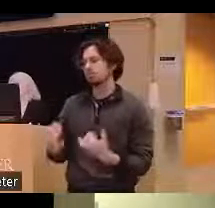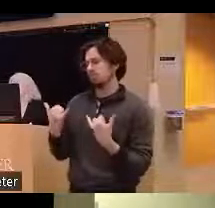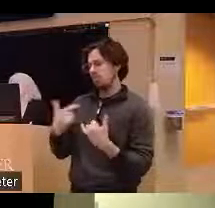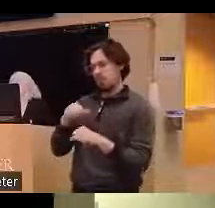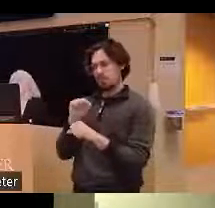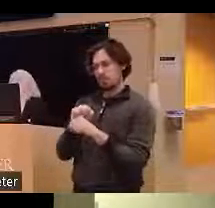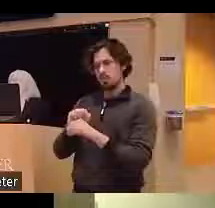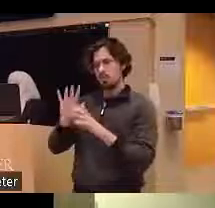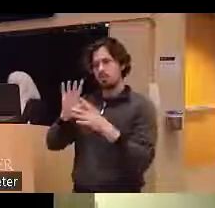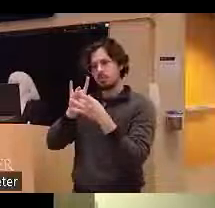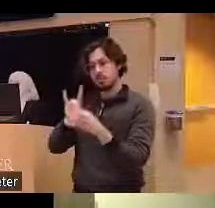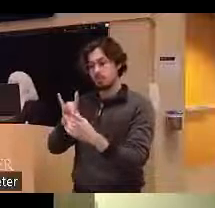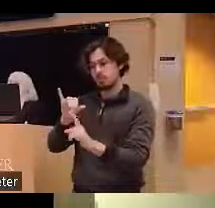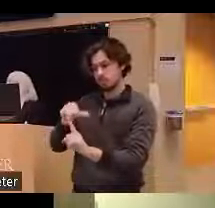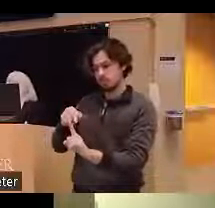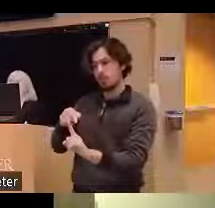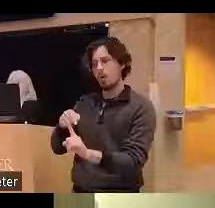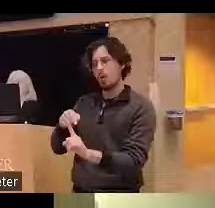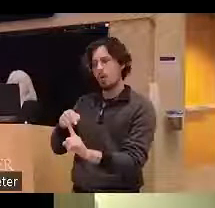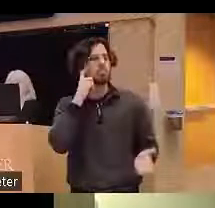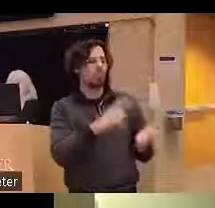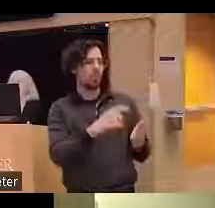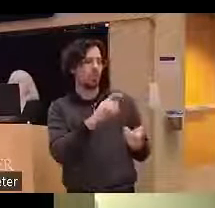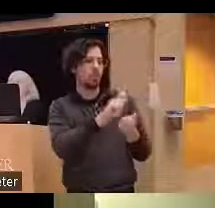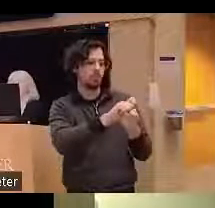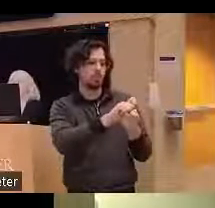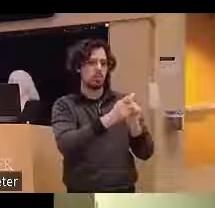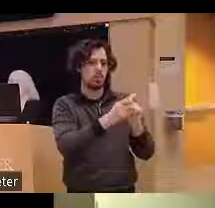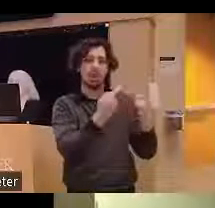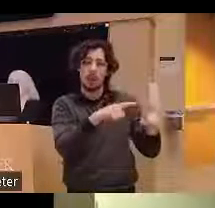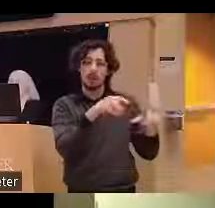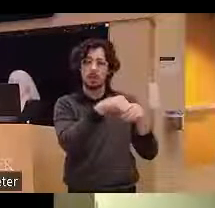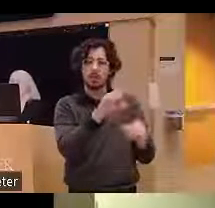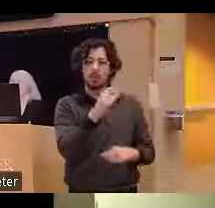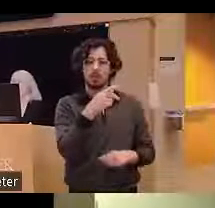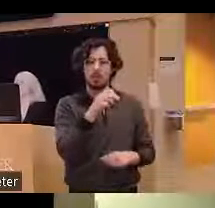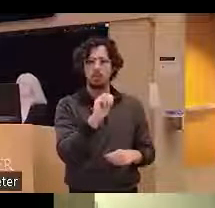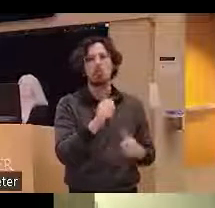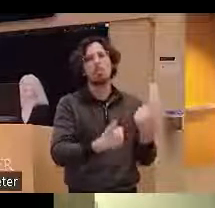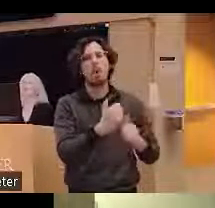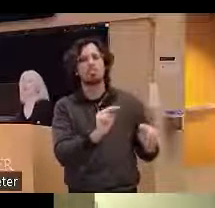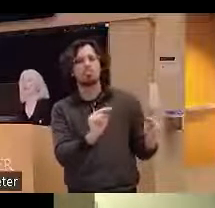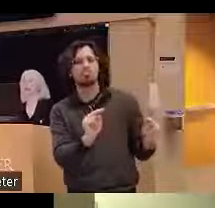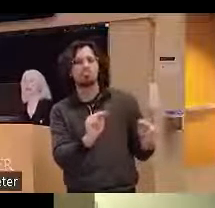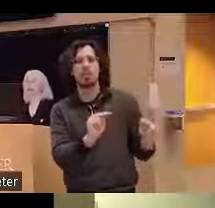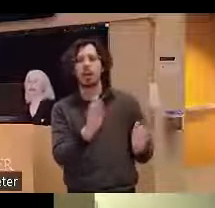mutations do occur in sperm many of them most of them probably neutral some are so virulent